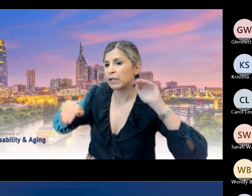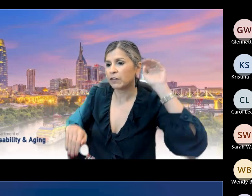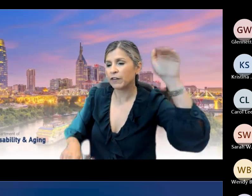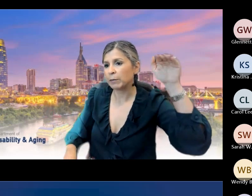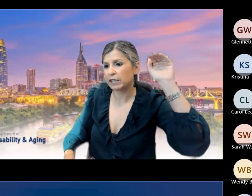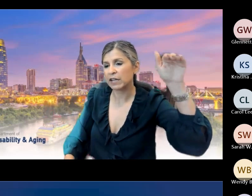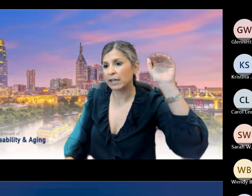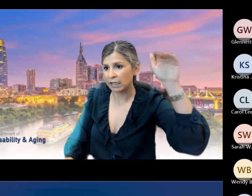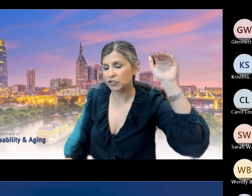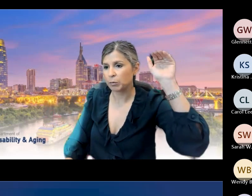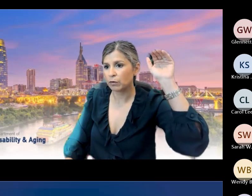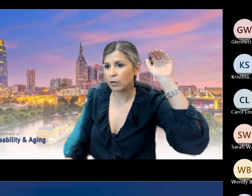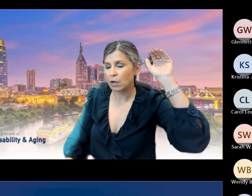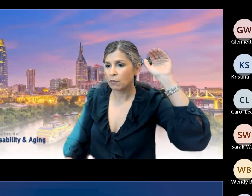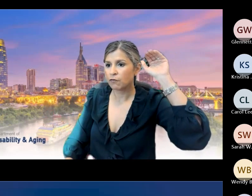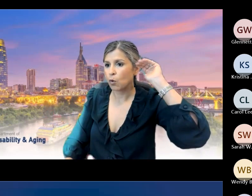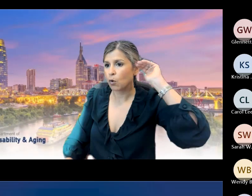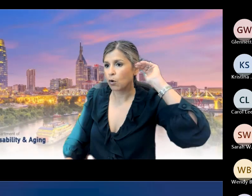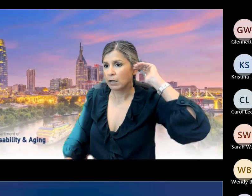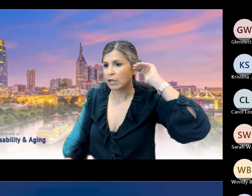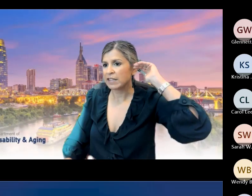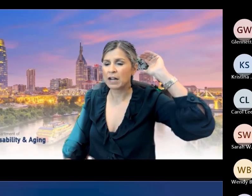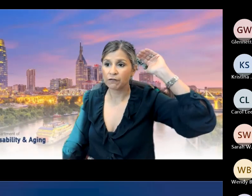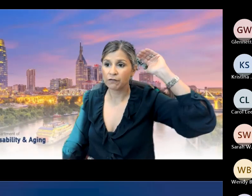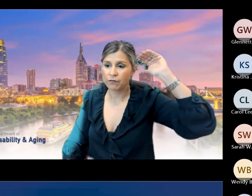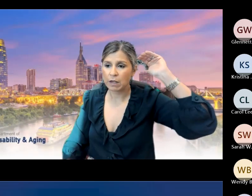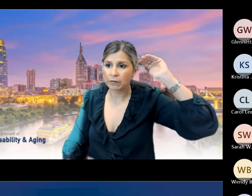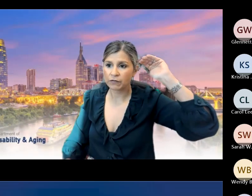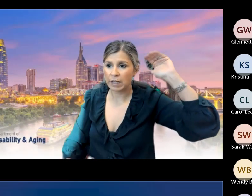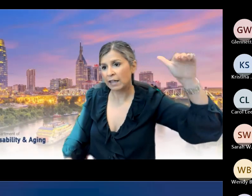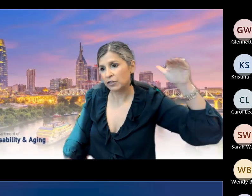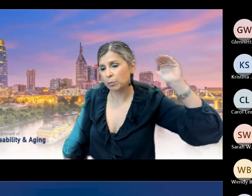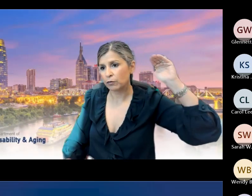But if the family is not eligible for is not eligible for like based on